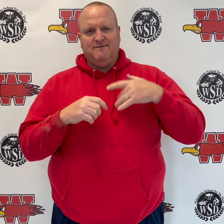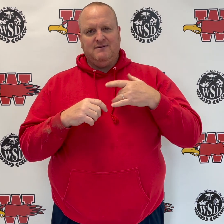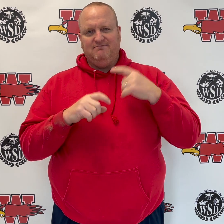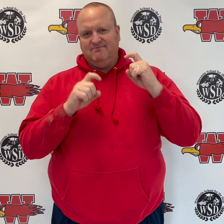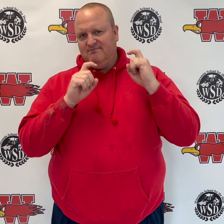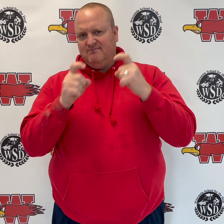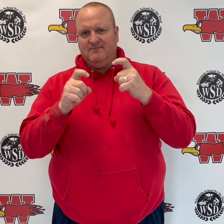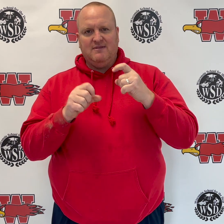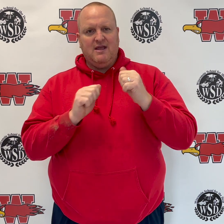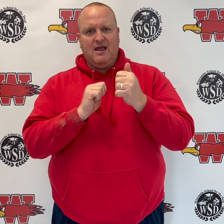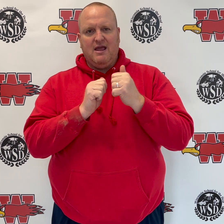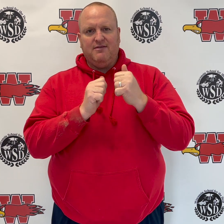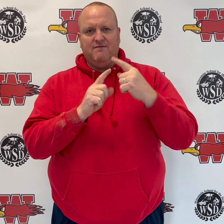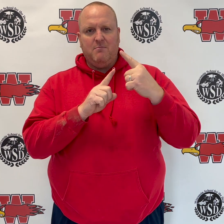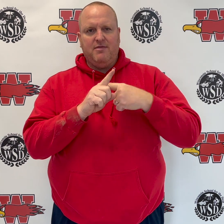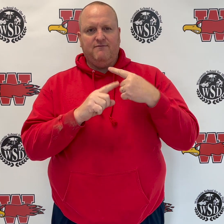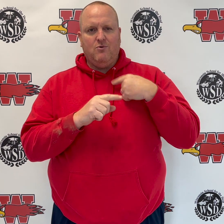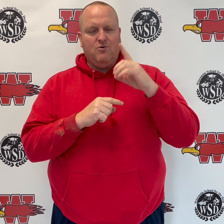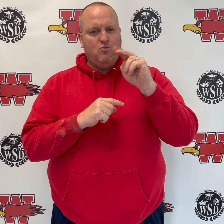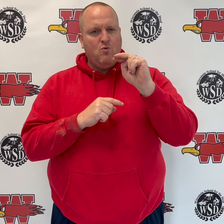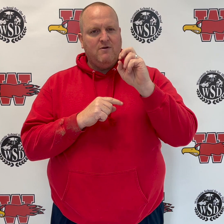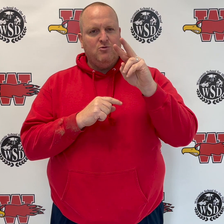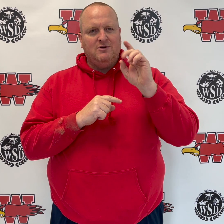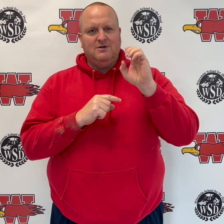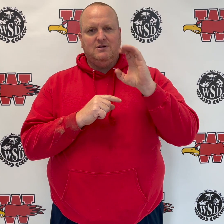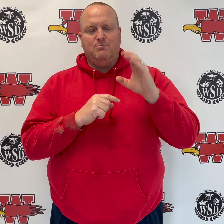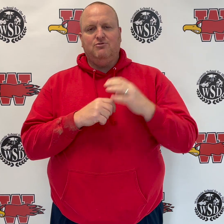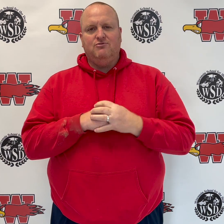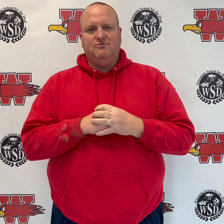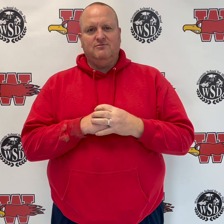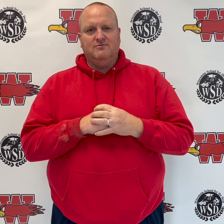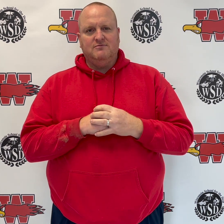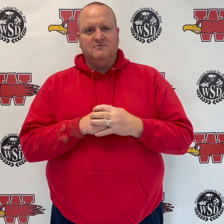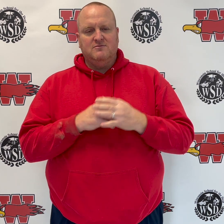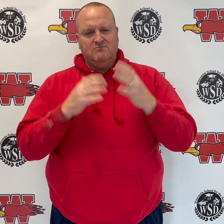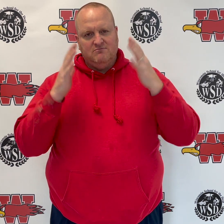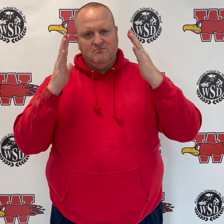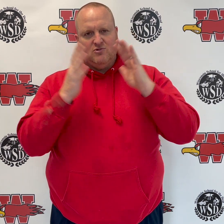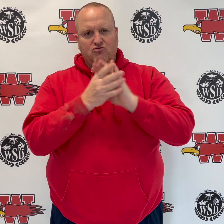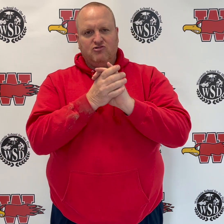So November and December Athlete of the Month goes to Michael. Congratulations, Michael!